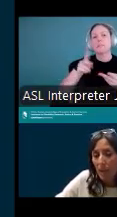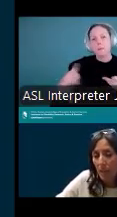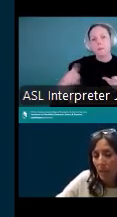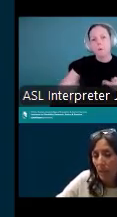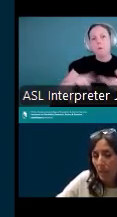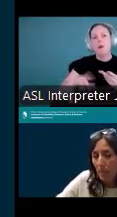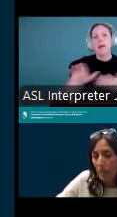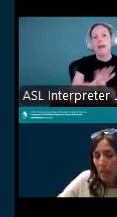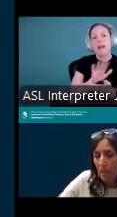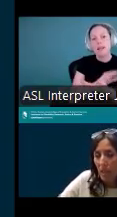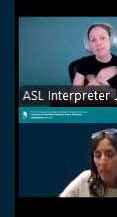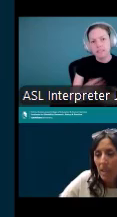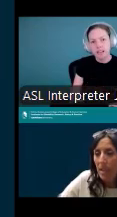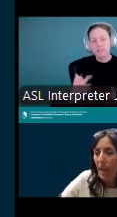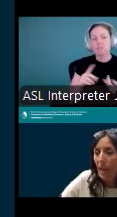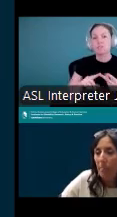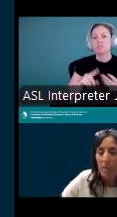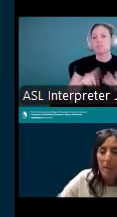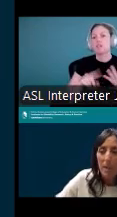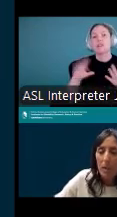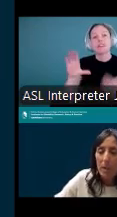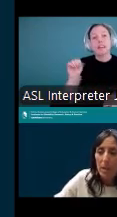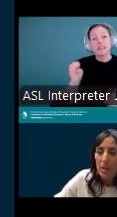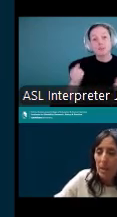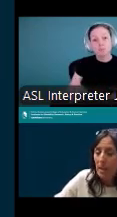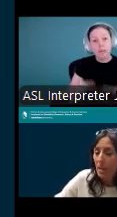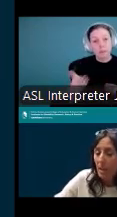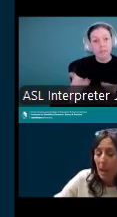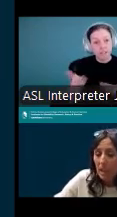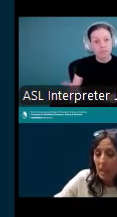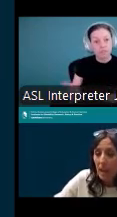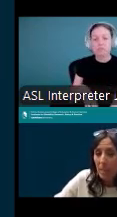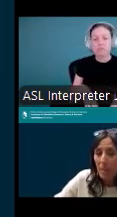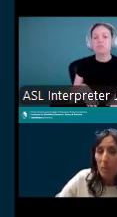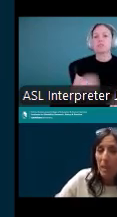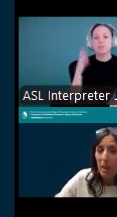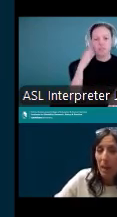case recommendations. So, I know there's lots of times we talk